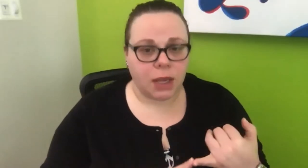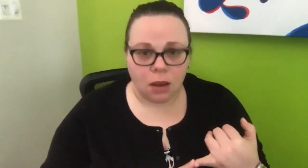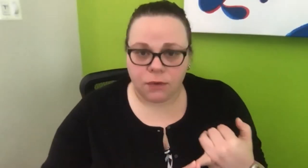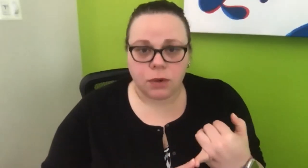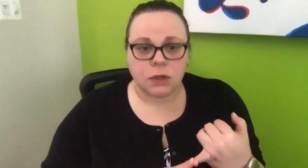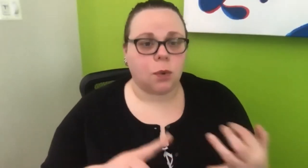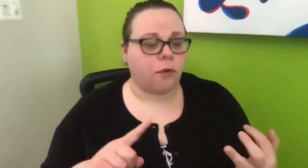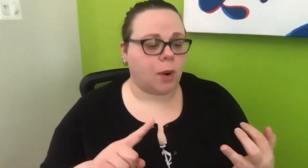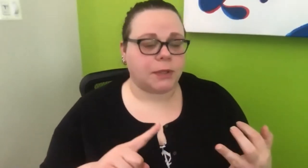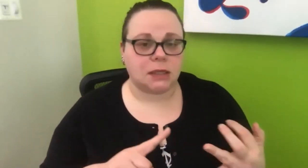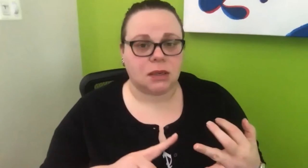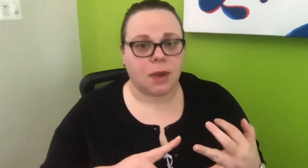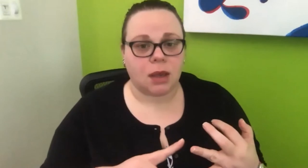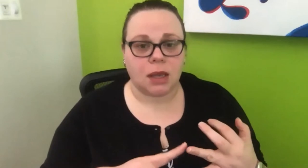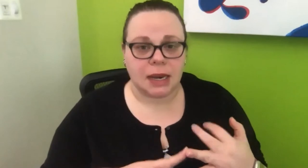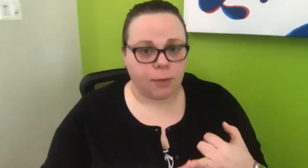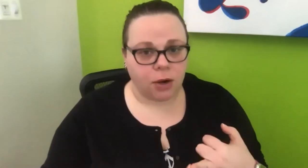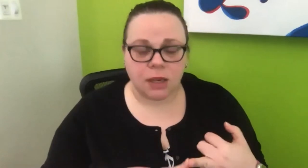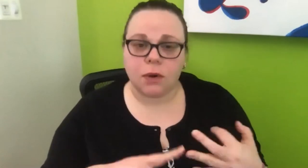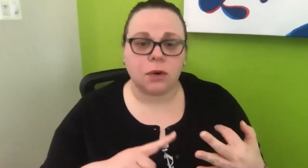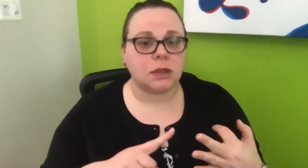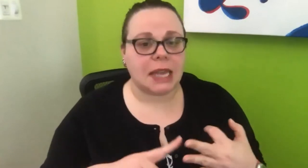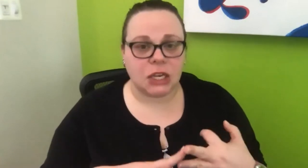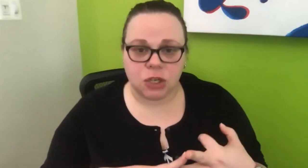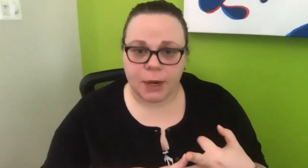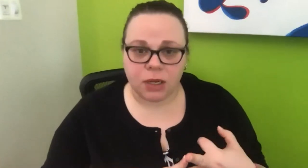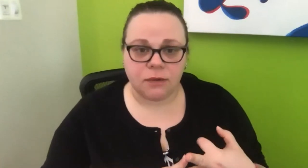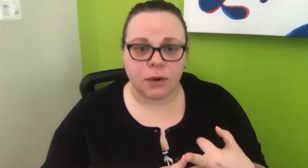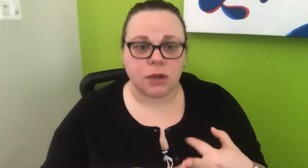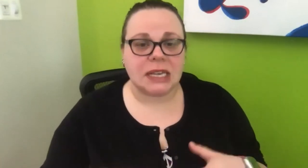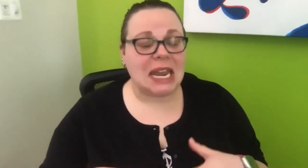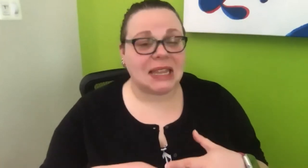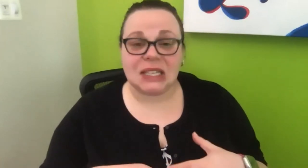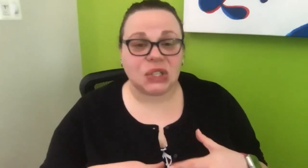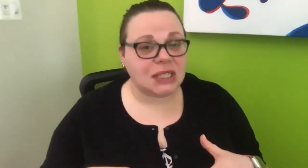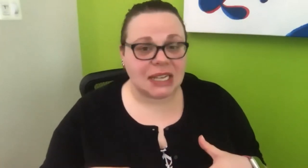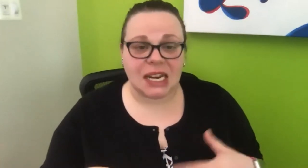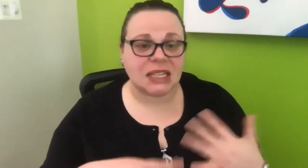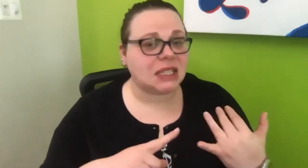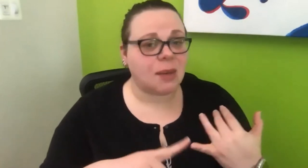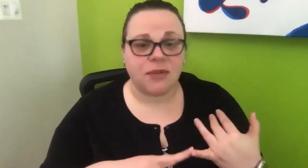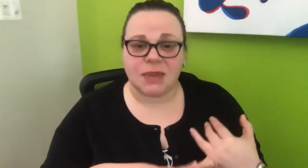We’re overrepresented among Native American voters, Asian American voters. And this is good data. This is coming from the Census.